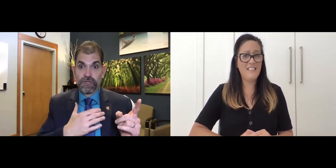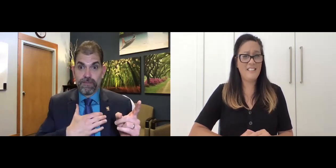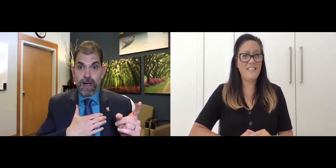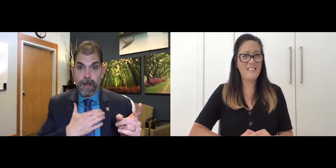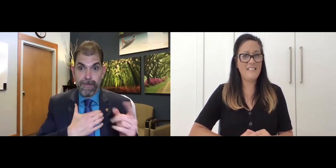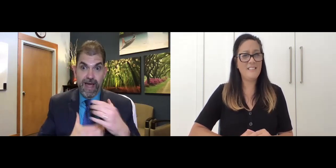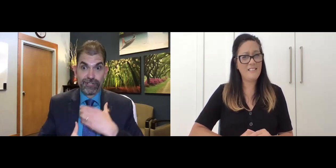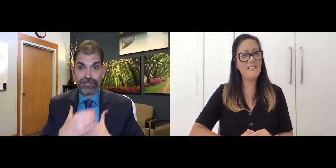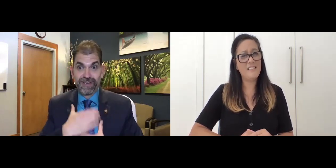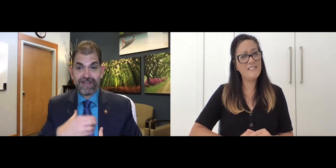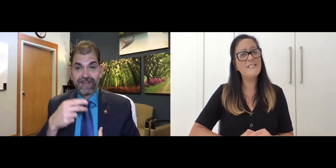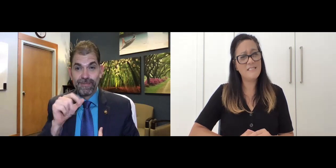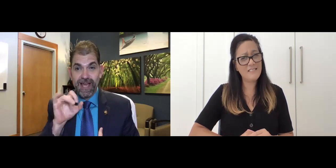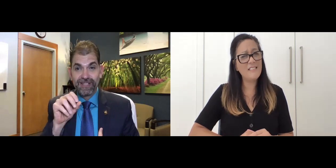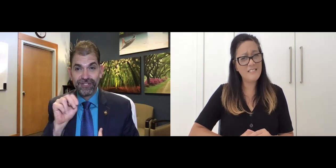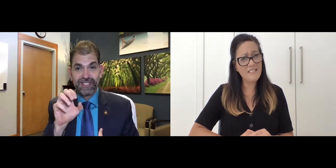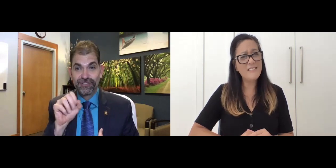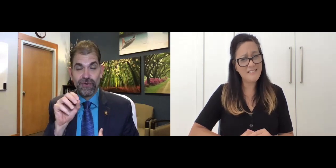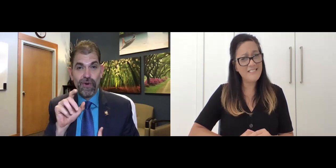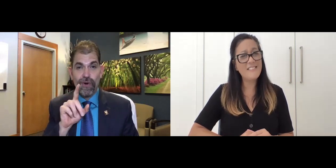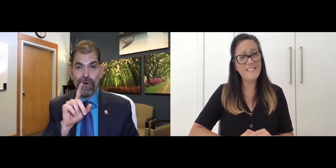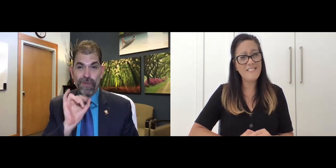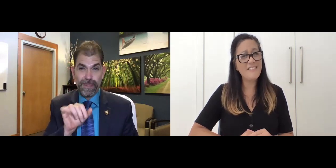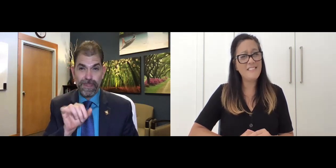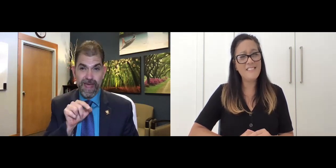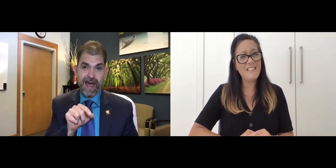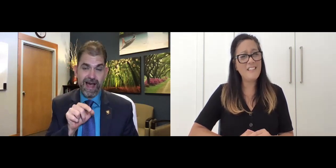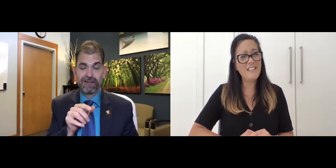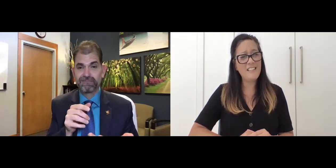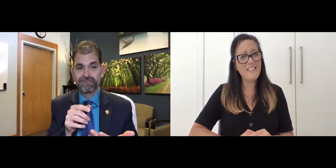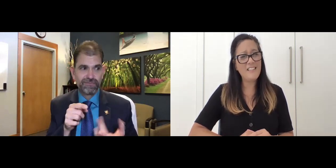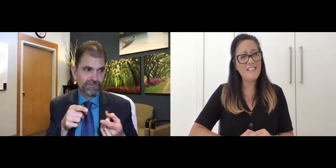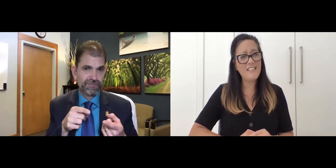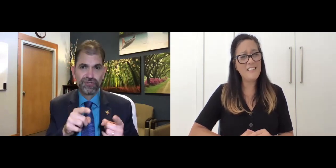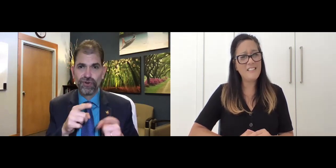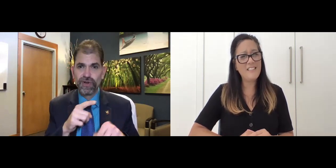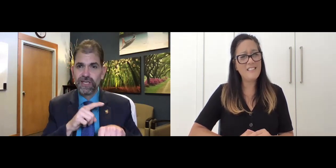finally ended up but I was following my passion.